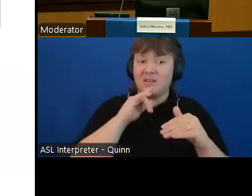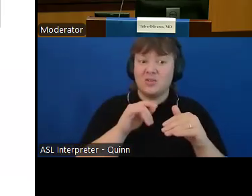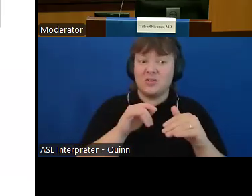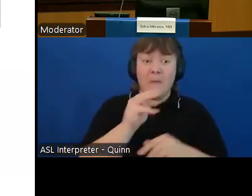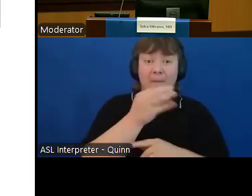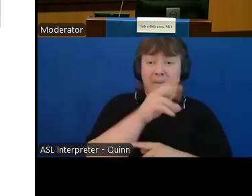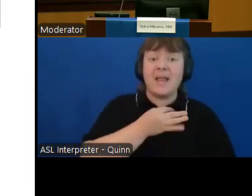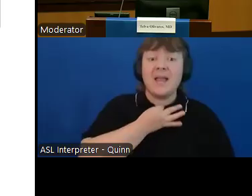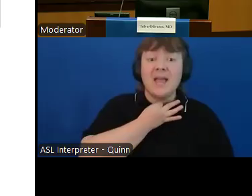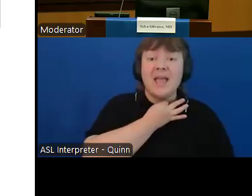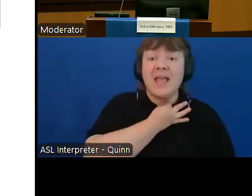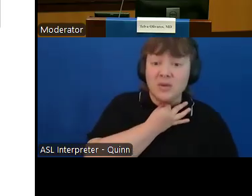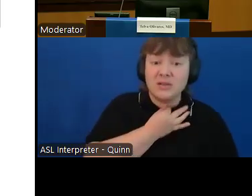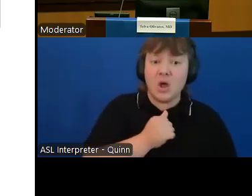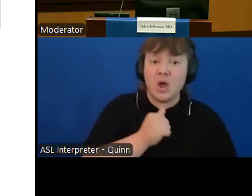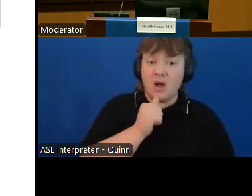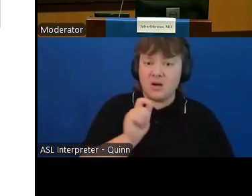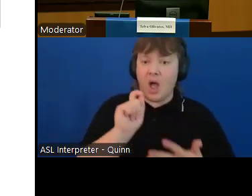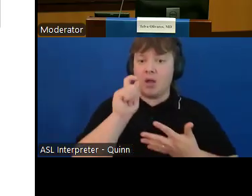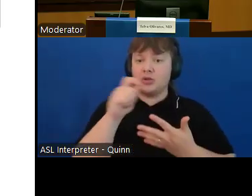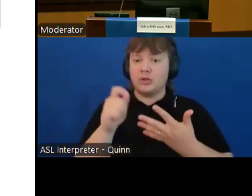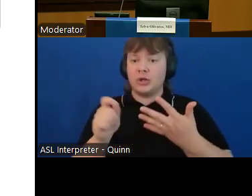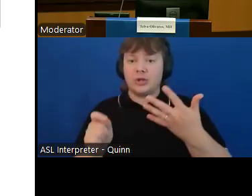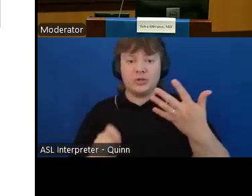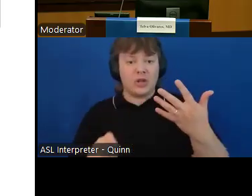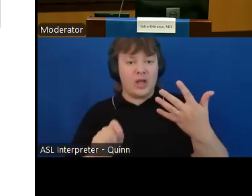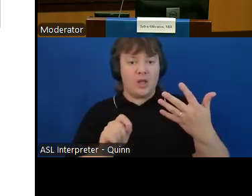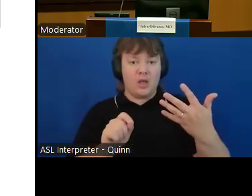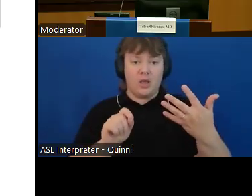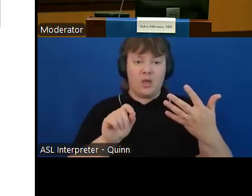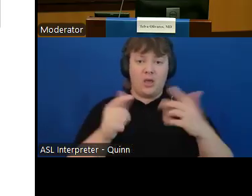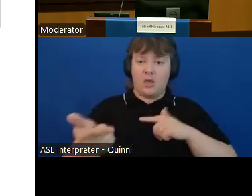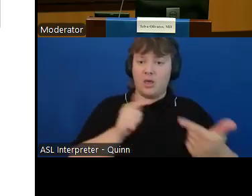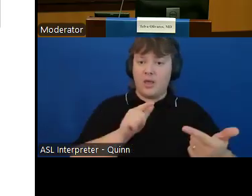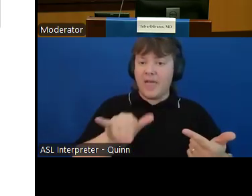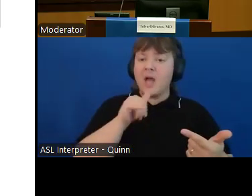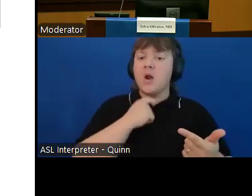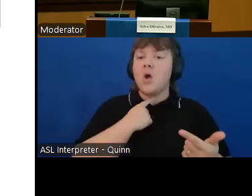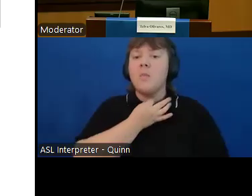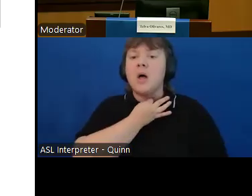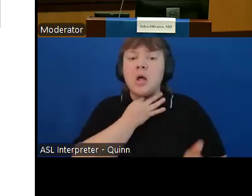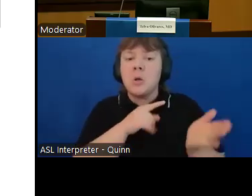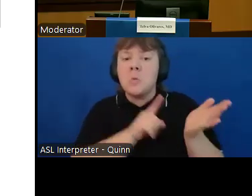not checklist eligibility transactions, but rather their invitations to explore unmet needs, explore